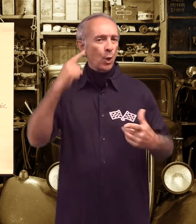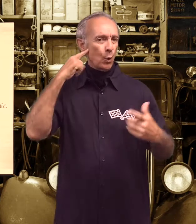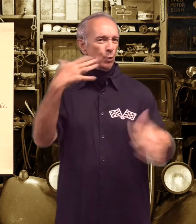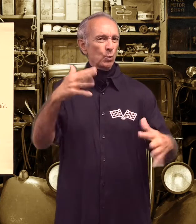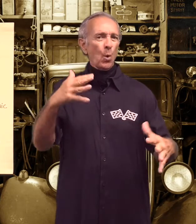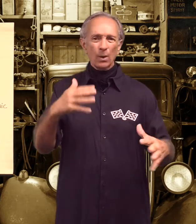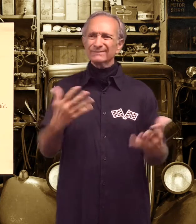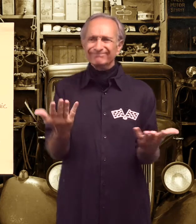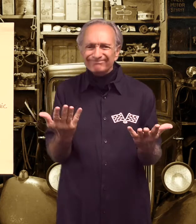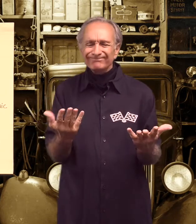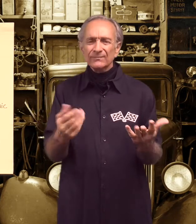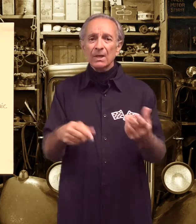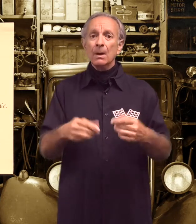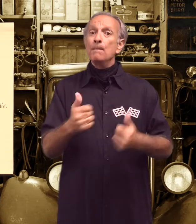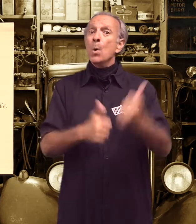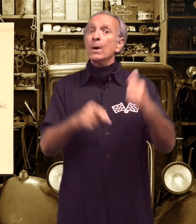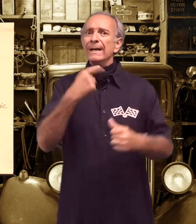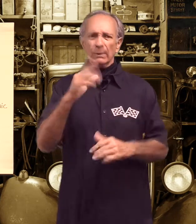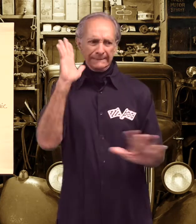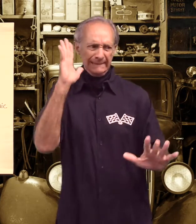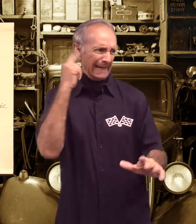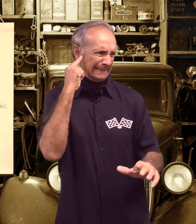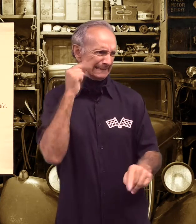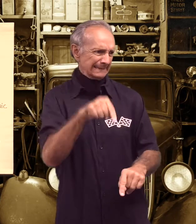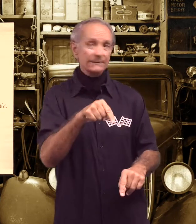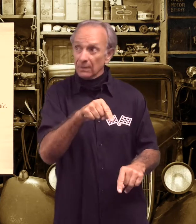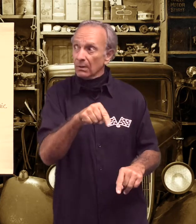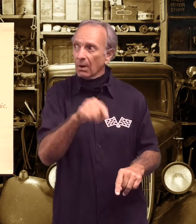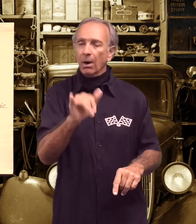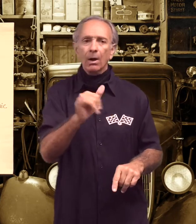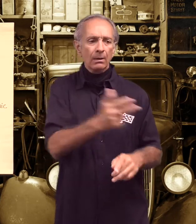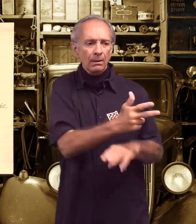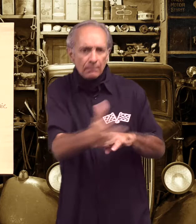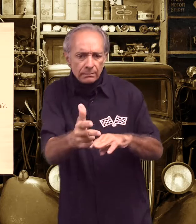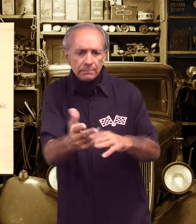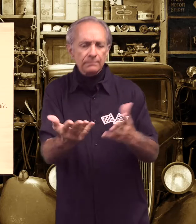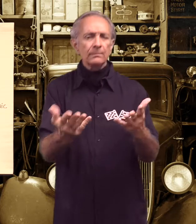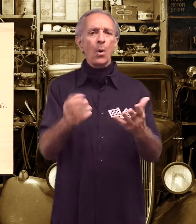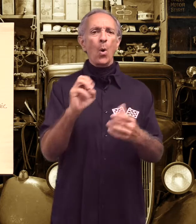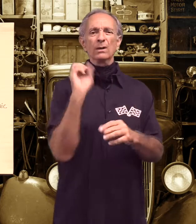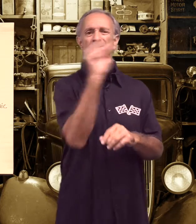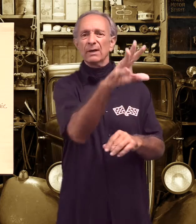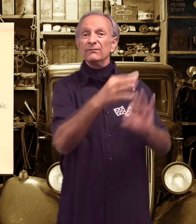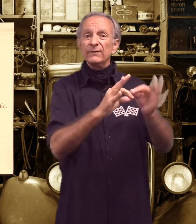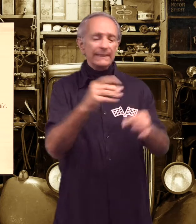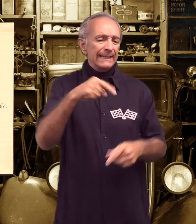Noisy problems are easier for hearing people to notice most of the time. They can hear the issue and pull over immediately or drive to a repair shop